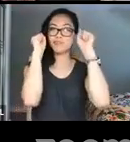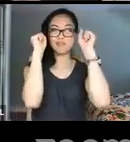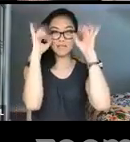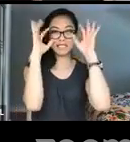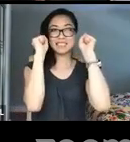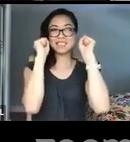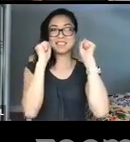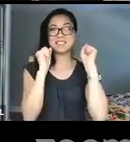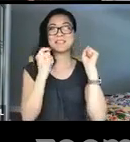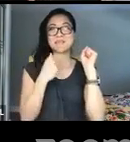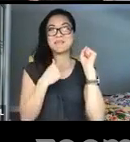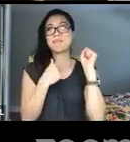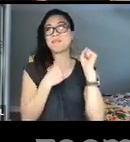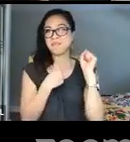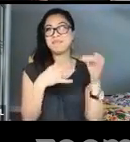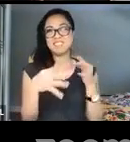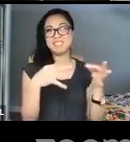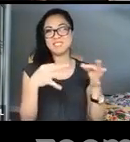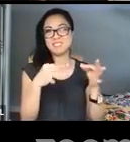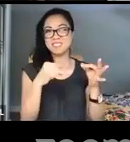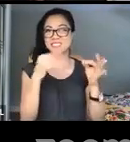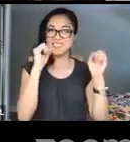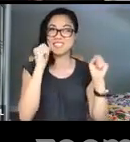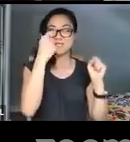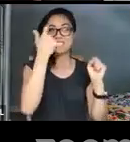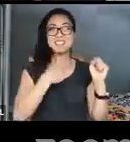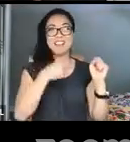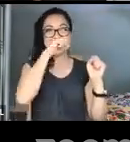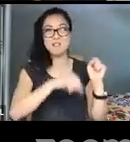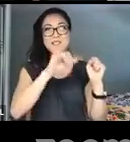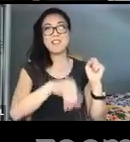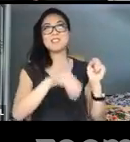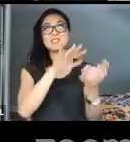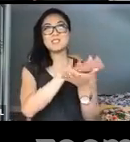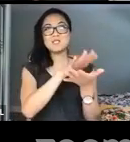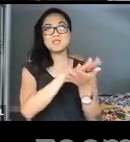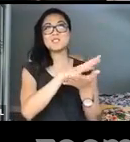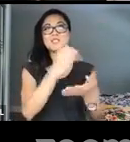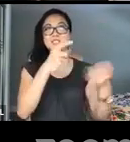off by saying community, because it's about providing, like taking dance and bringing